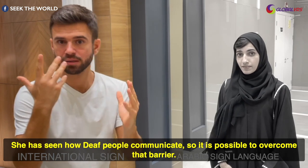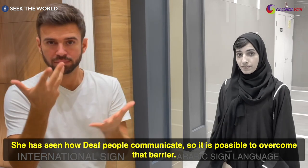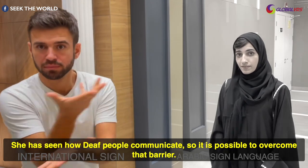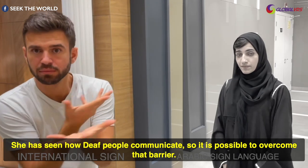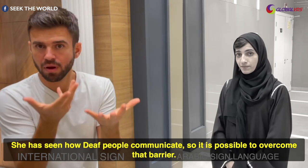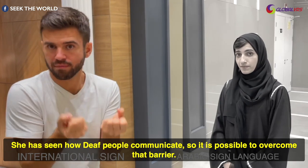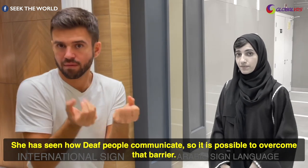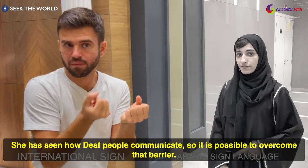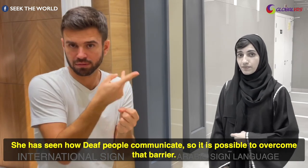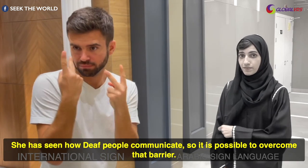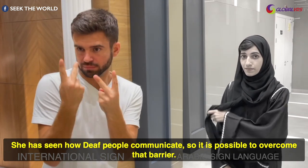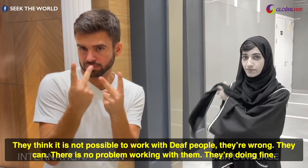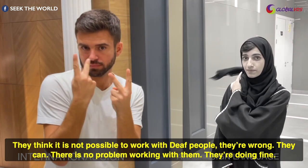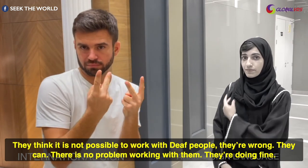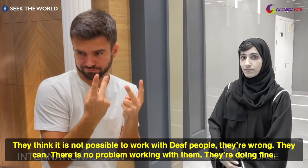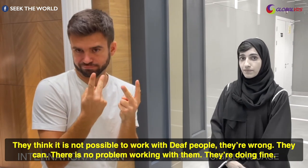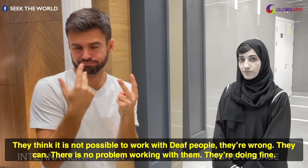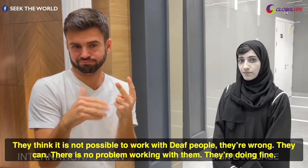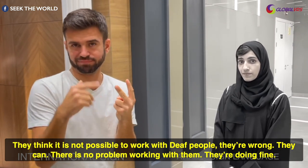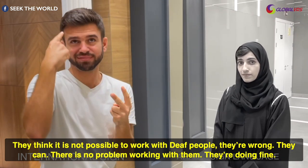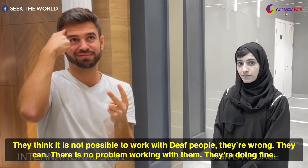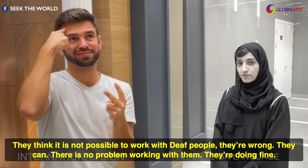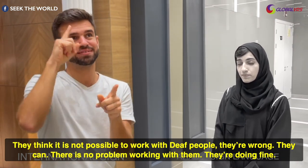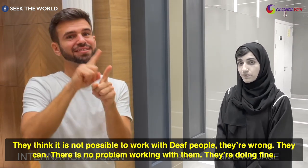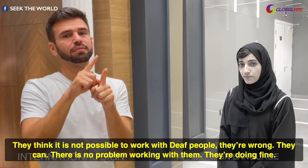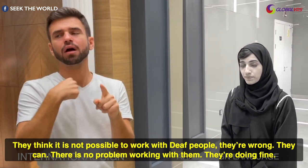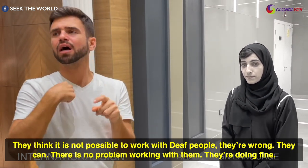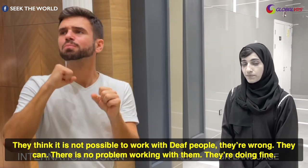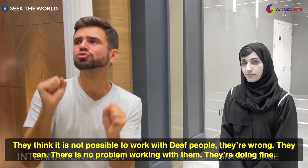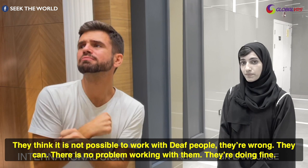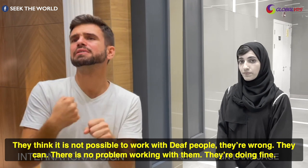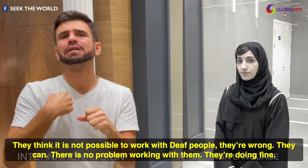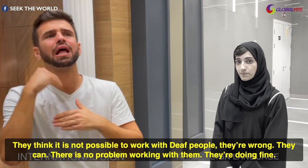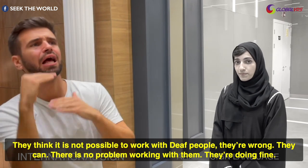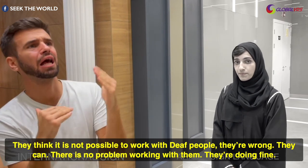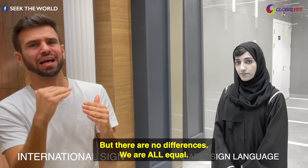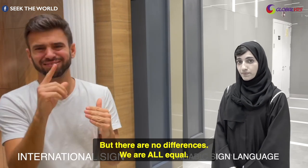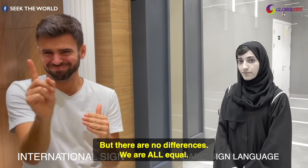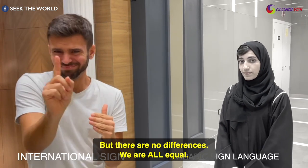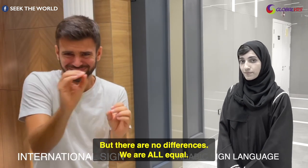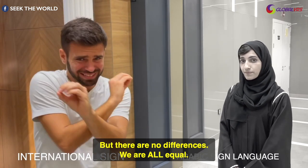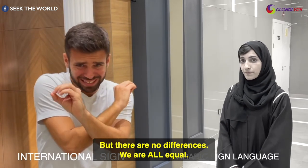the workers, the communication - Everything should be equal.